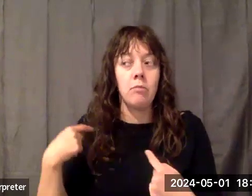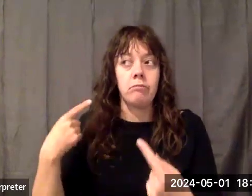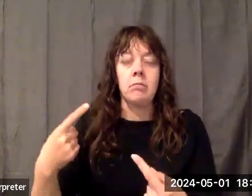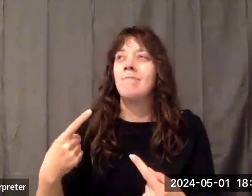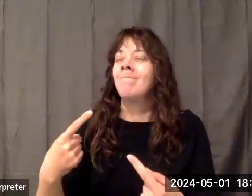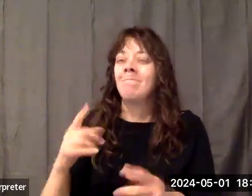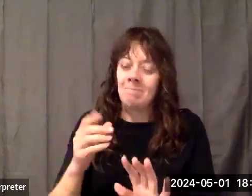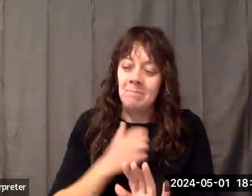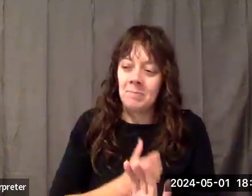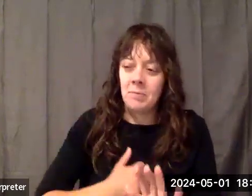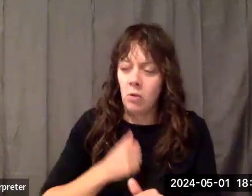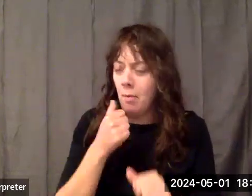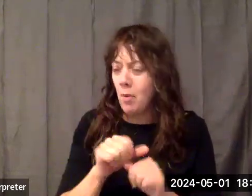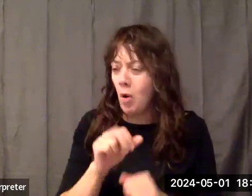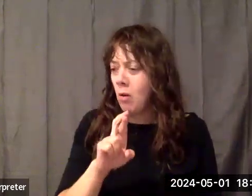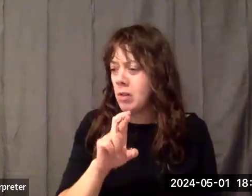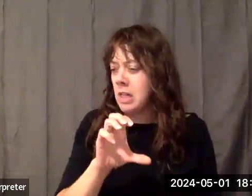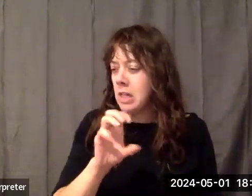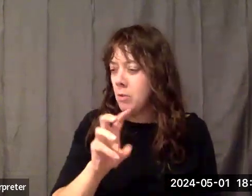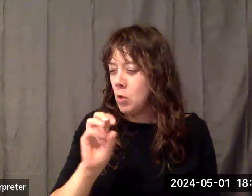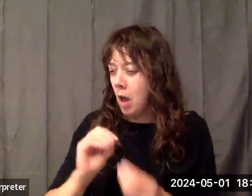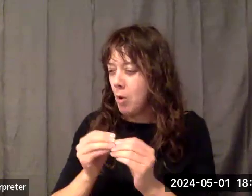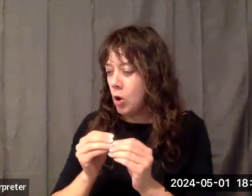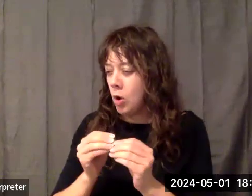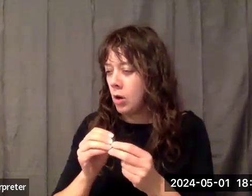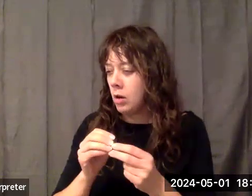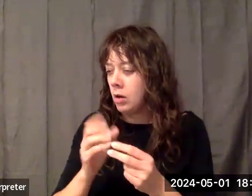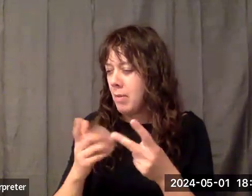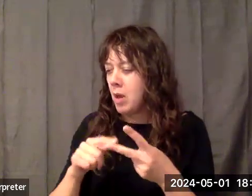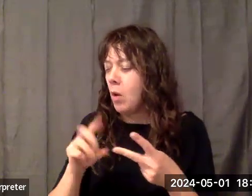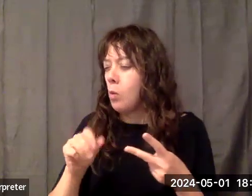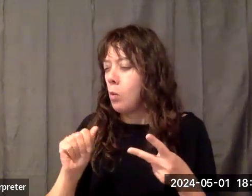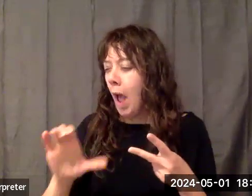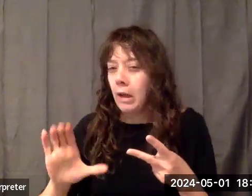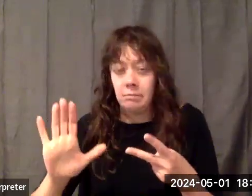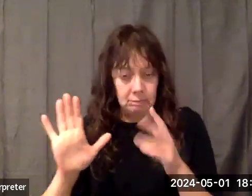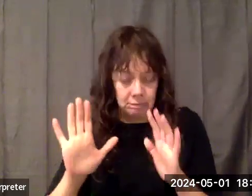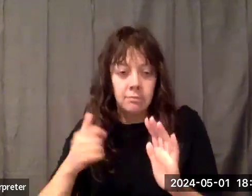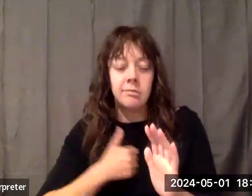or the wac, I, I think it's a wac, but for mental health licensure, there is a requirement